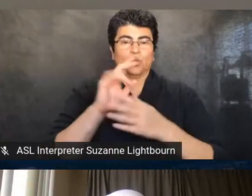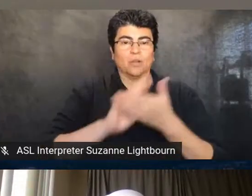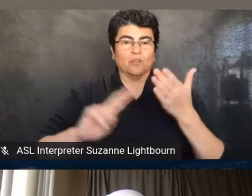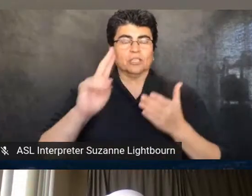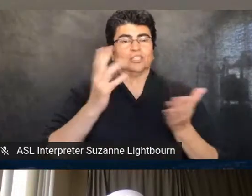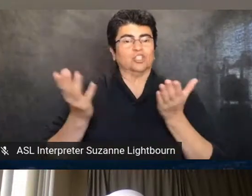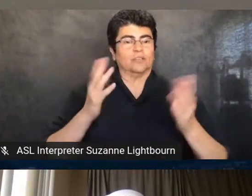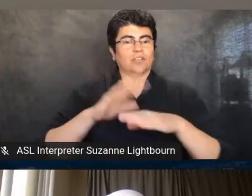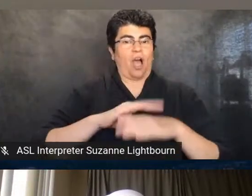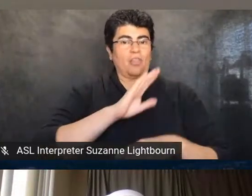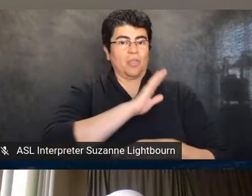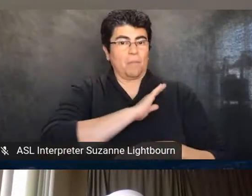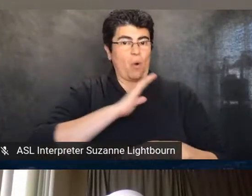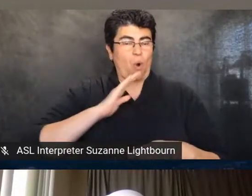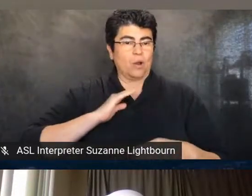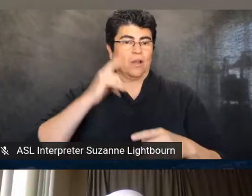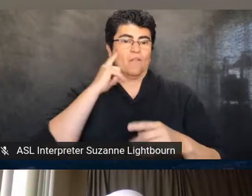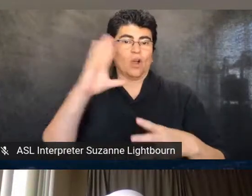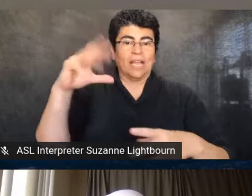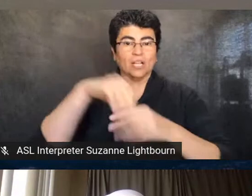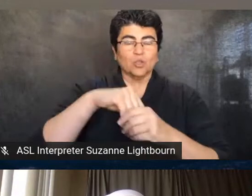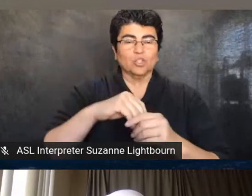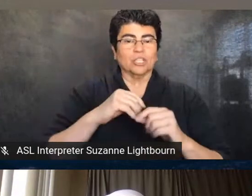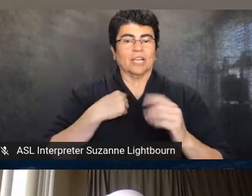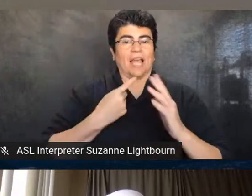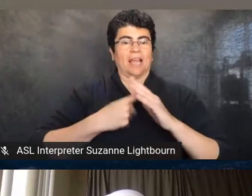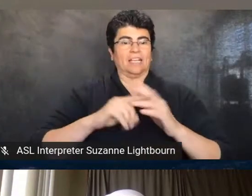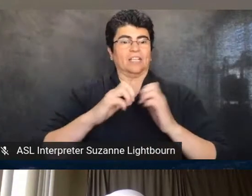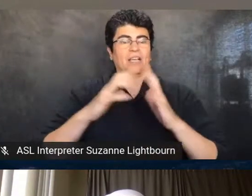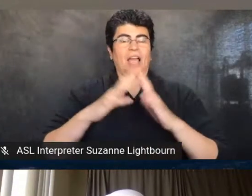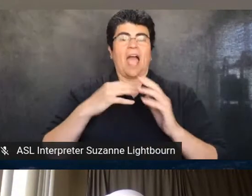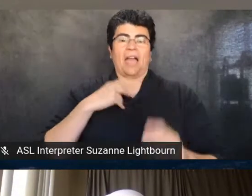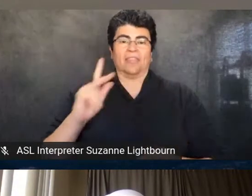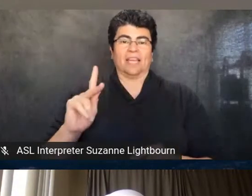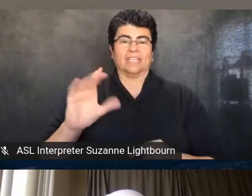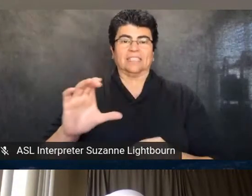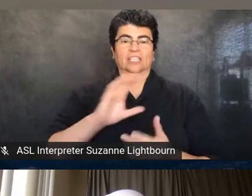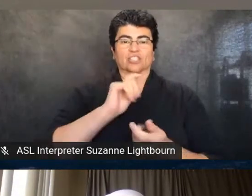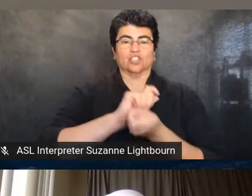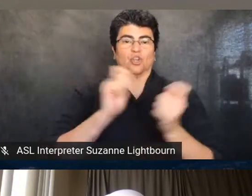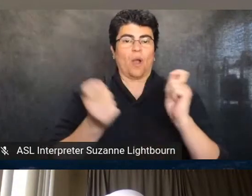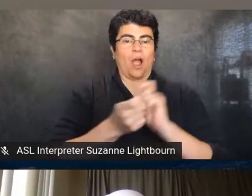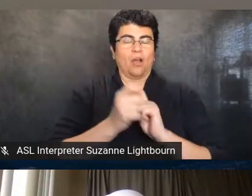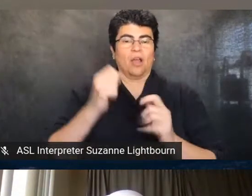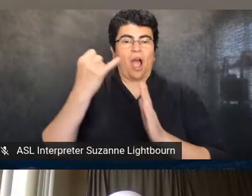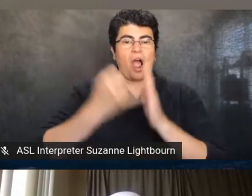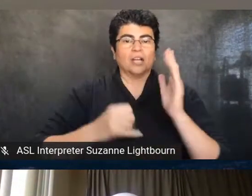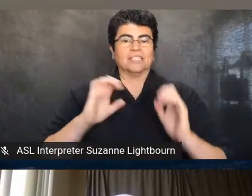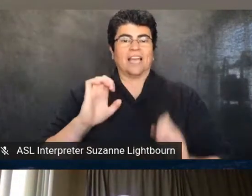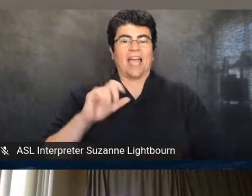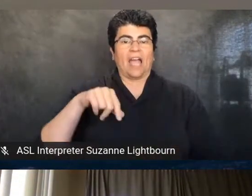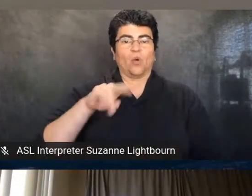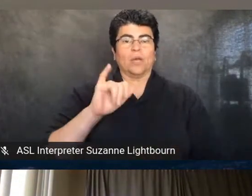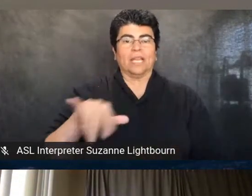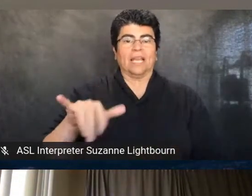the Edinburgh Inclusion Initiative, and on the Kennedy Centre's Turnaround Arts Equity Advisory Committee.